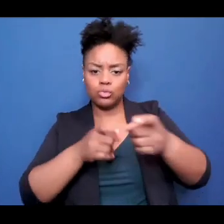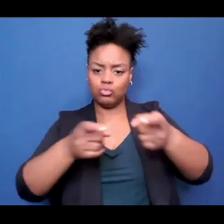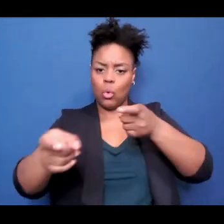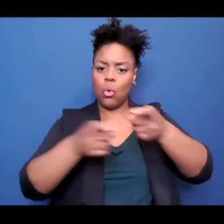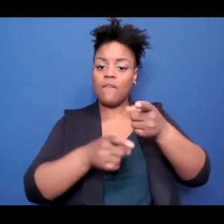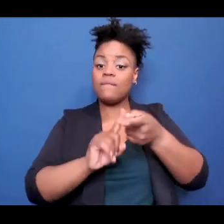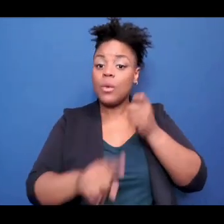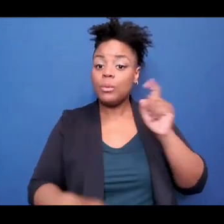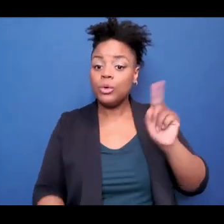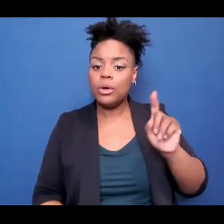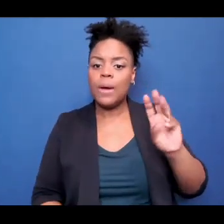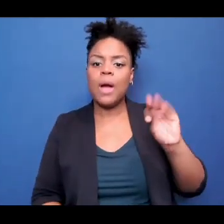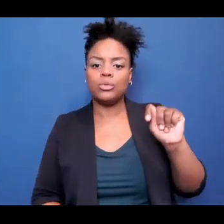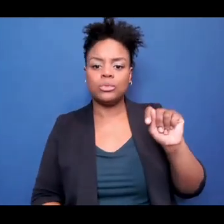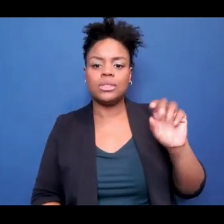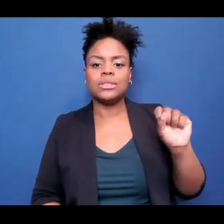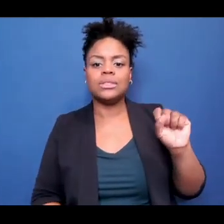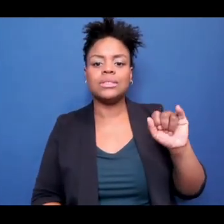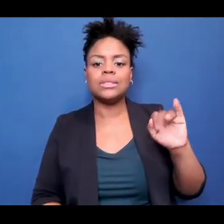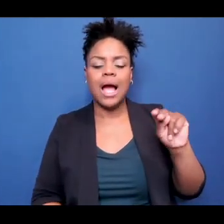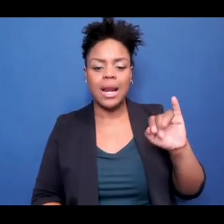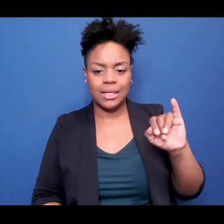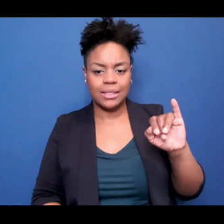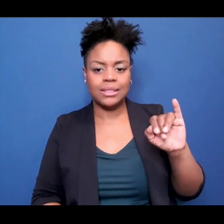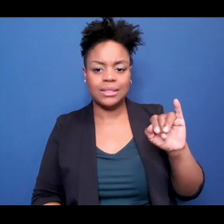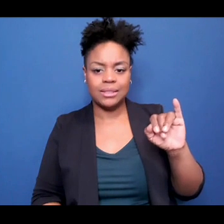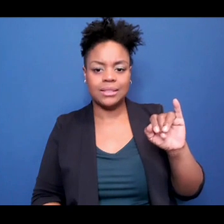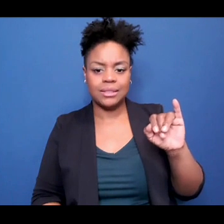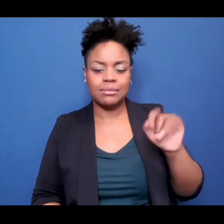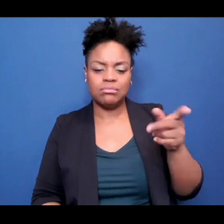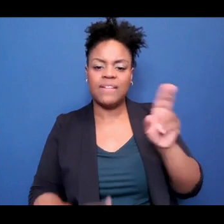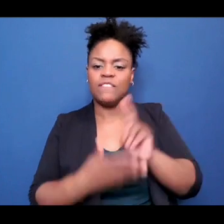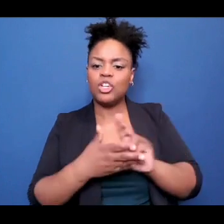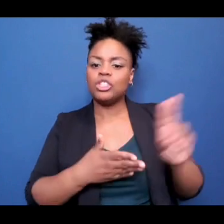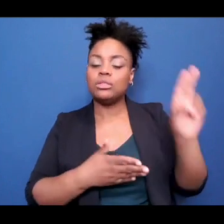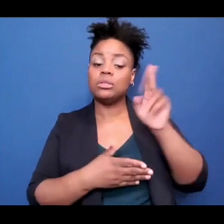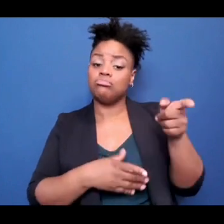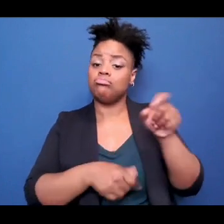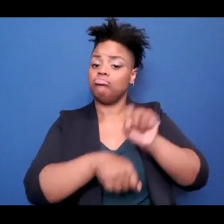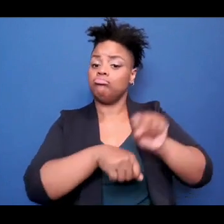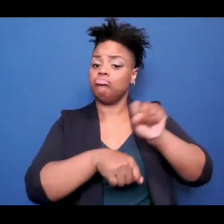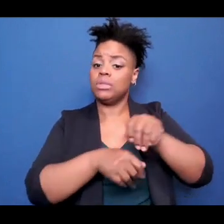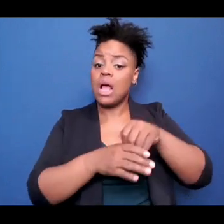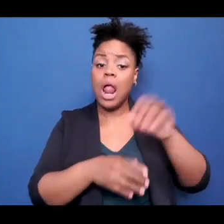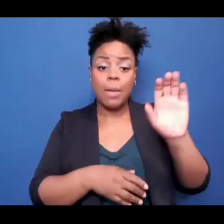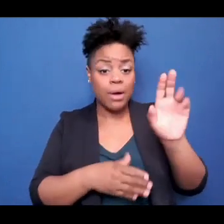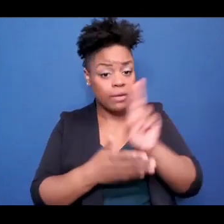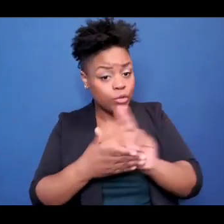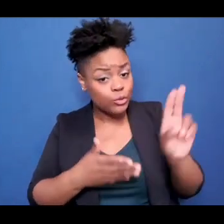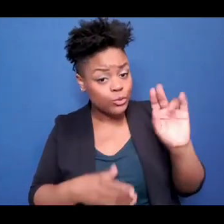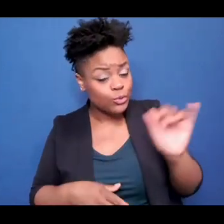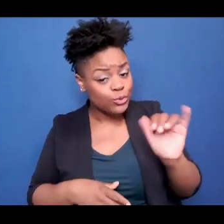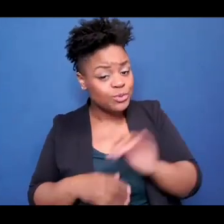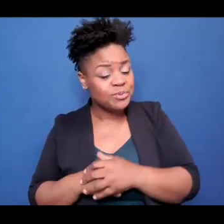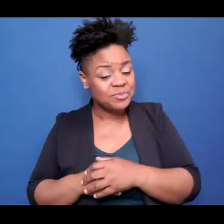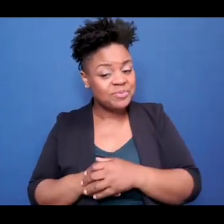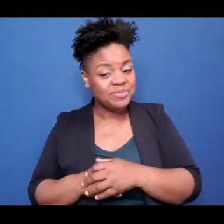AND CONTROL AT MOUNT SINAI SCHOOL OF MEDICINE AND DEFINITELY HELD A FACULTY POSITION AT THE SCHOOL OF PUBLIC HEALTH AT COLUMBIA UNIVERSITY.